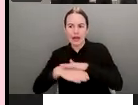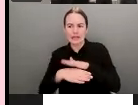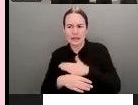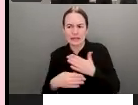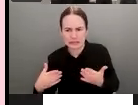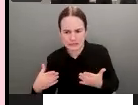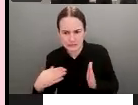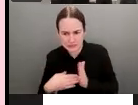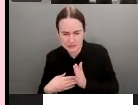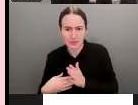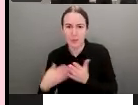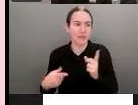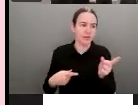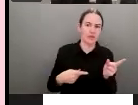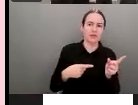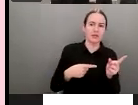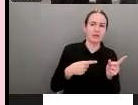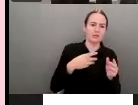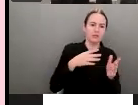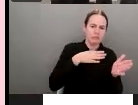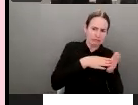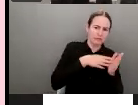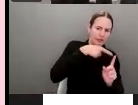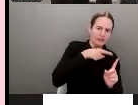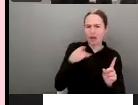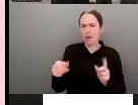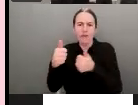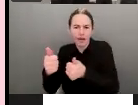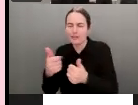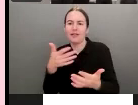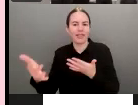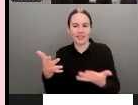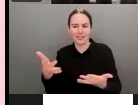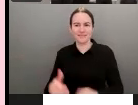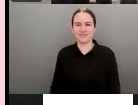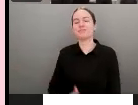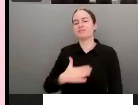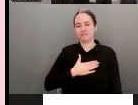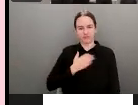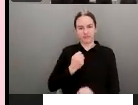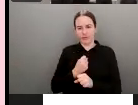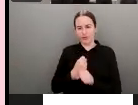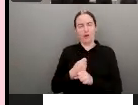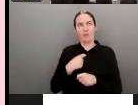As an accessibility specialist, I always recommend testing with real users.